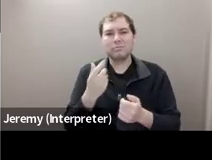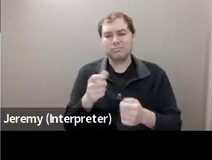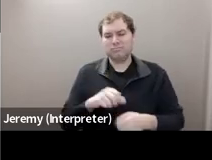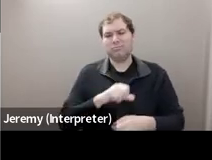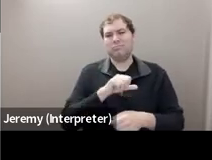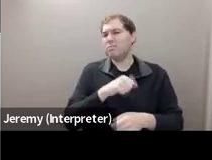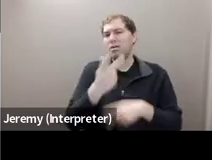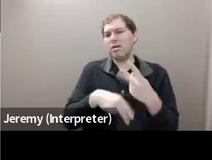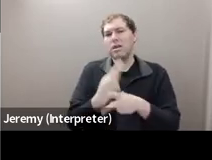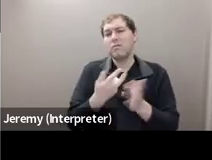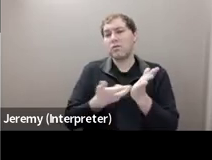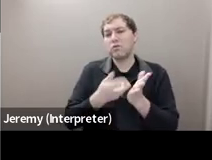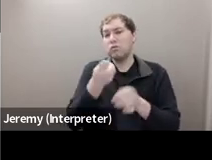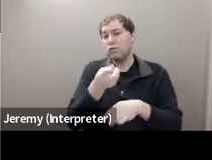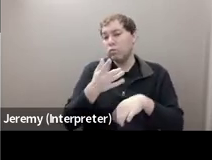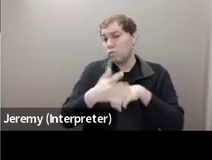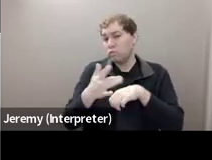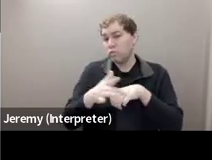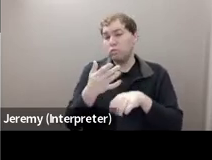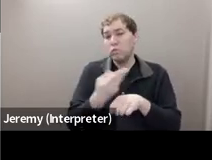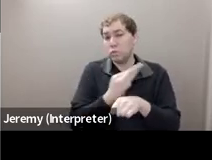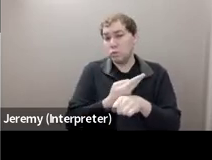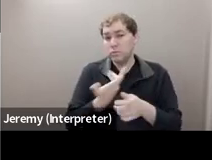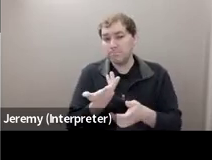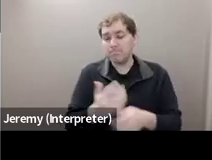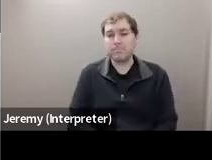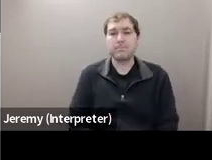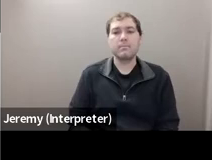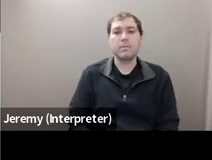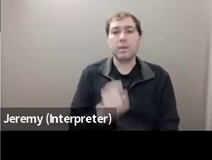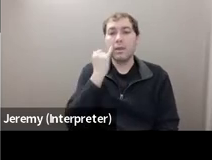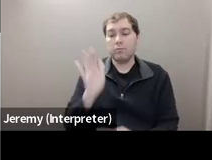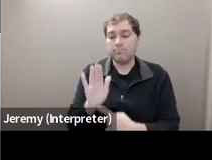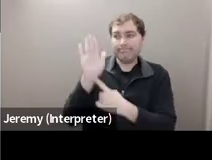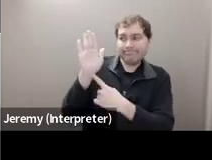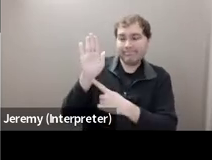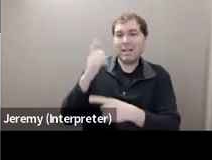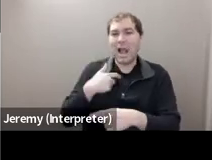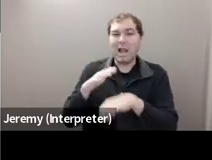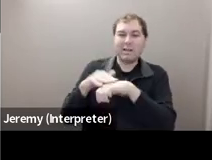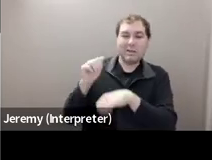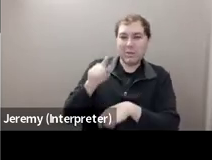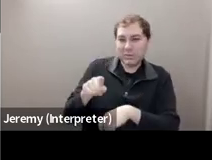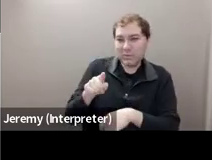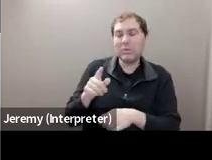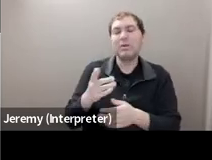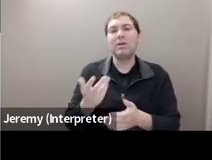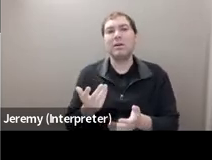Rebecca - APRIL: So please be glad to share with us. If you raise your hand, I will call on you if